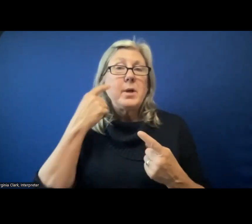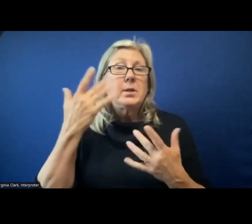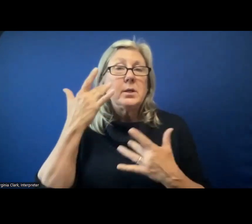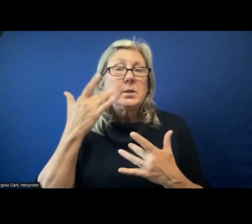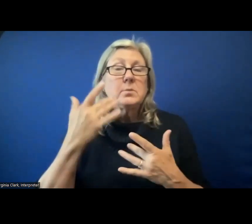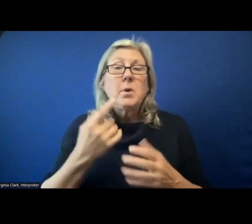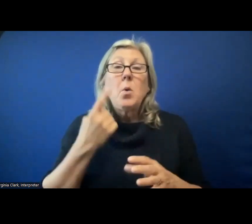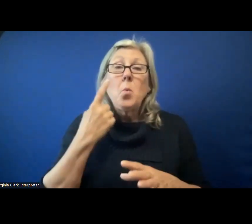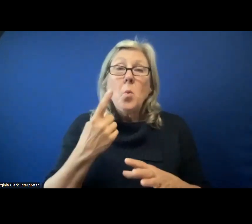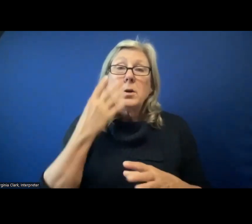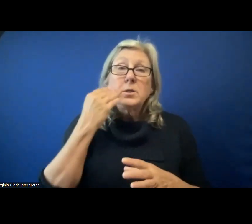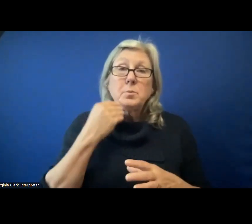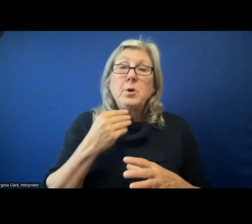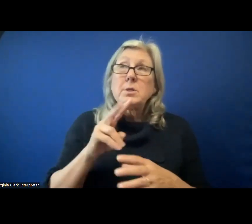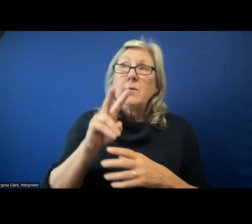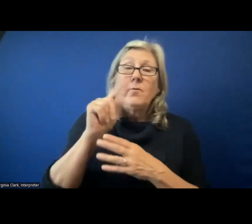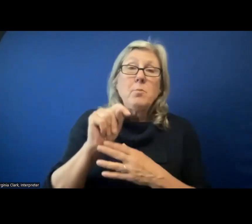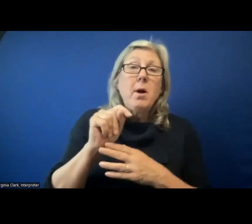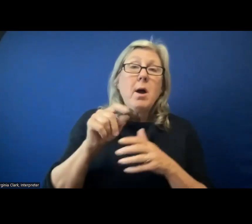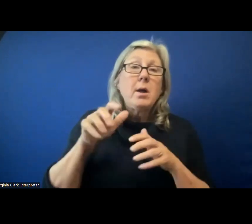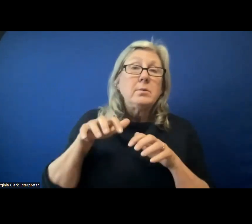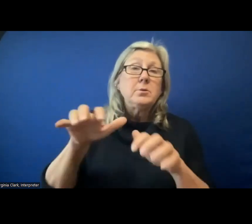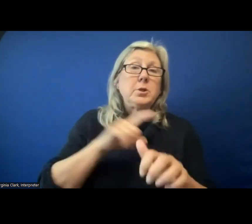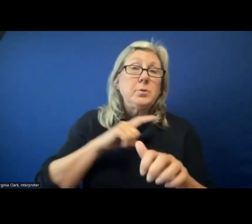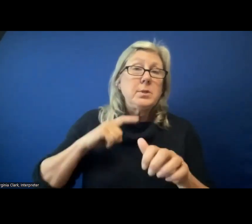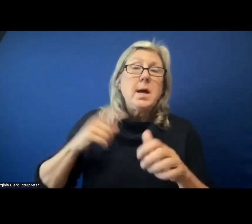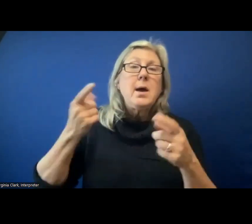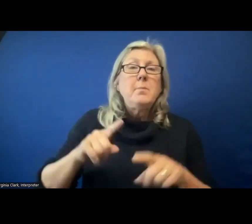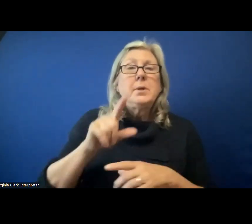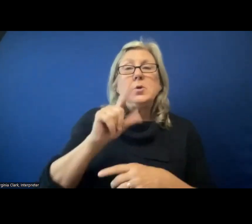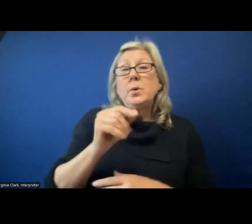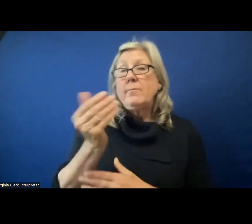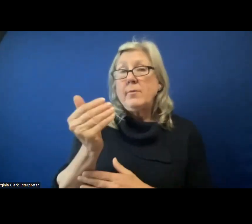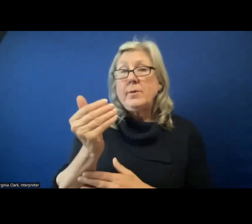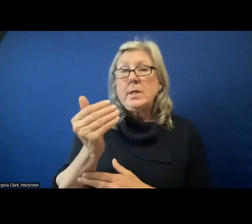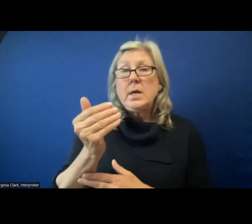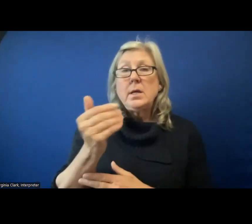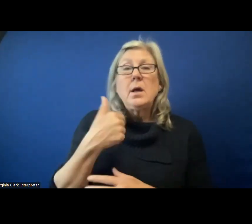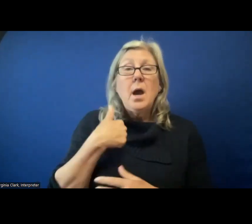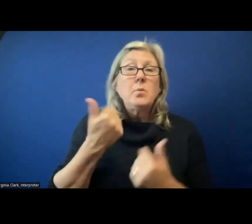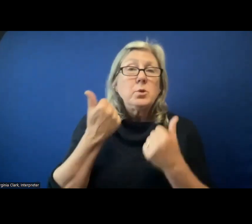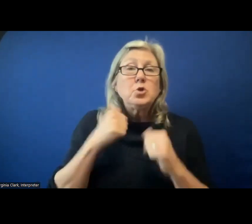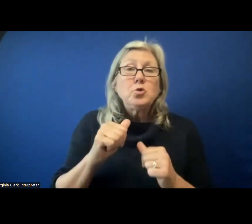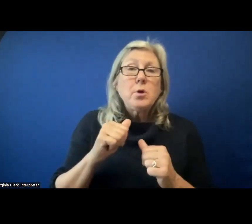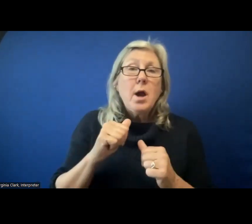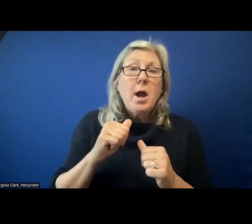General Assembly took place in 2015 when I was trying to get representative and Pugh